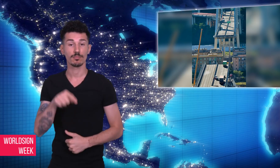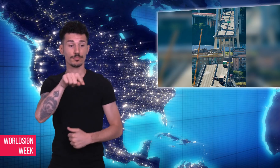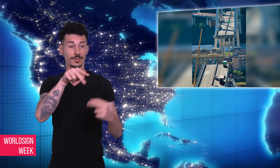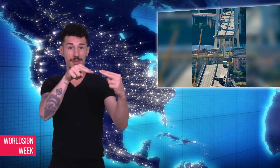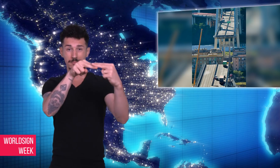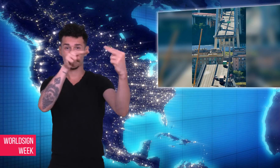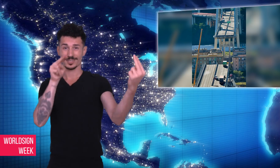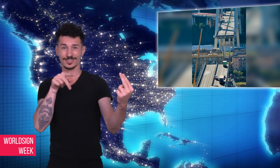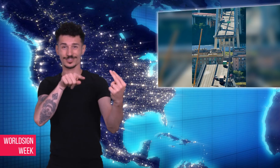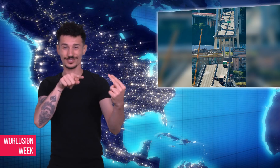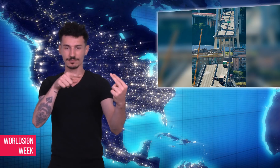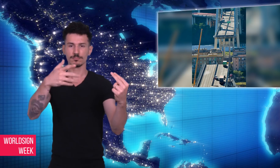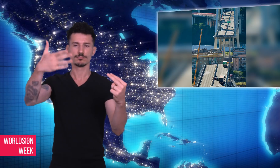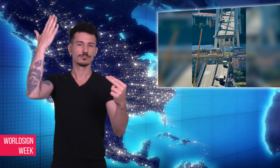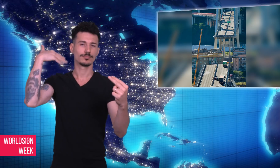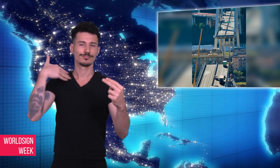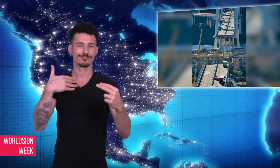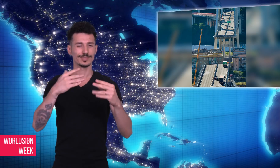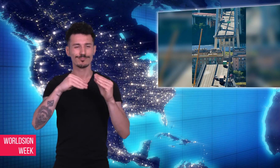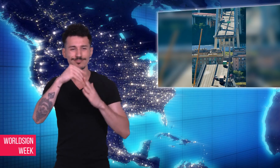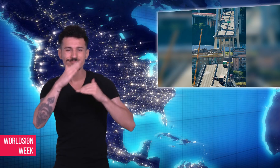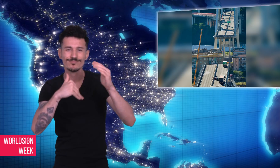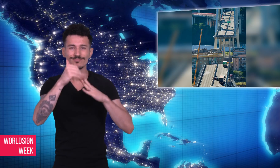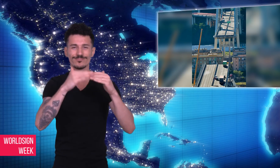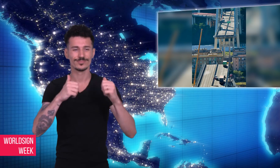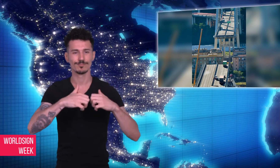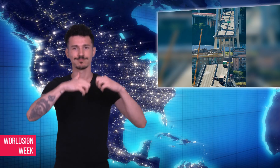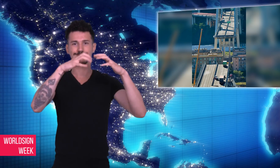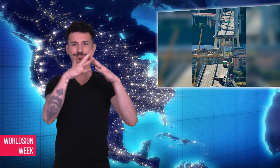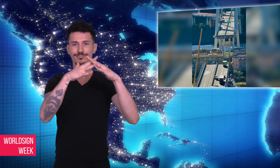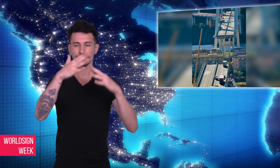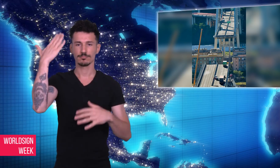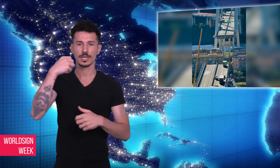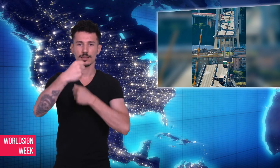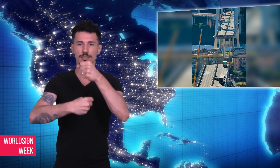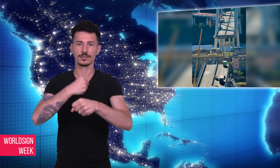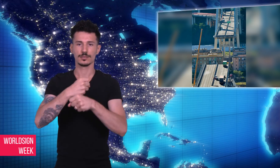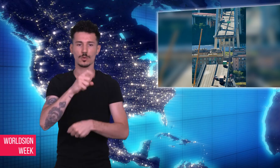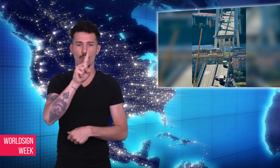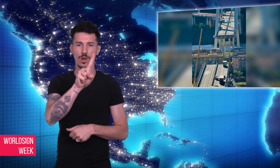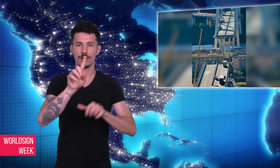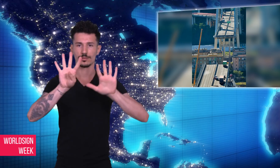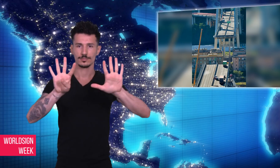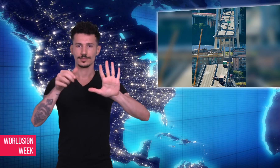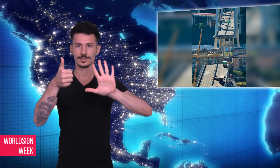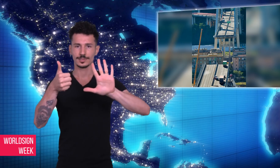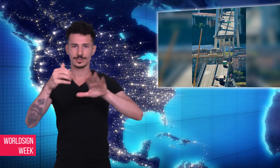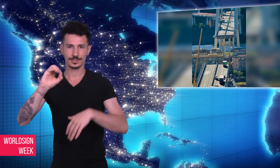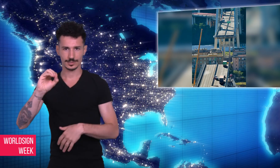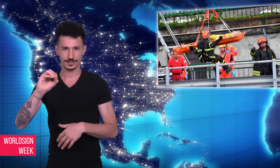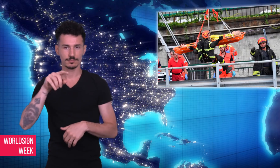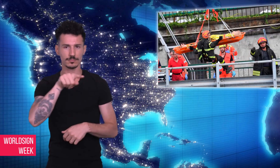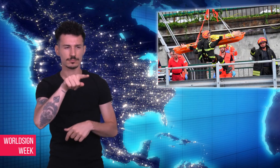people from the area. The concrete bridge was built in the 1960’s and